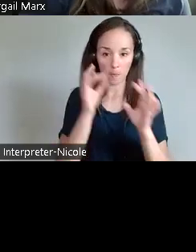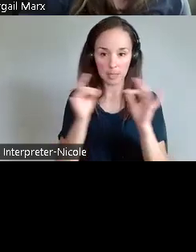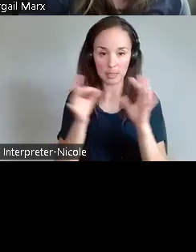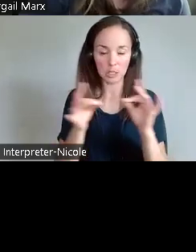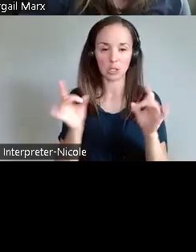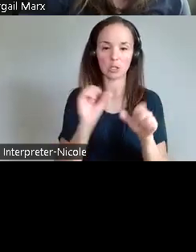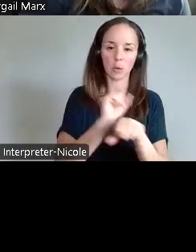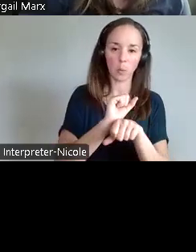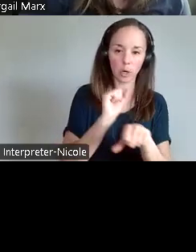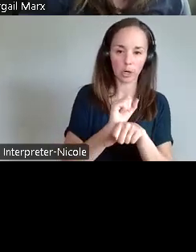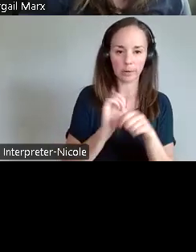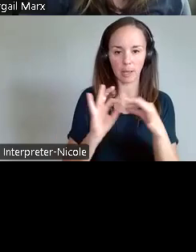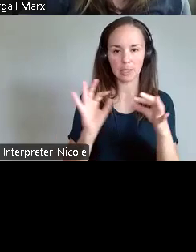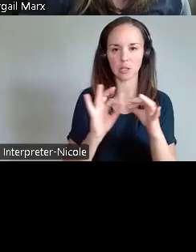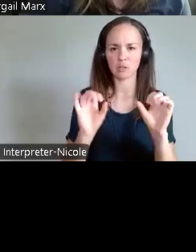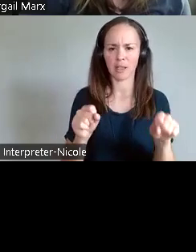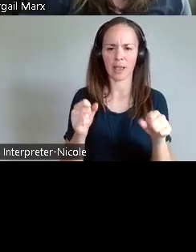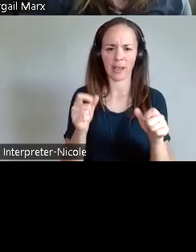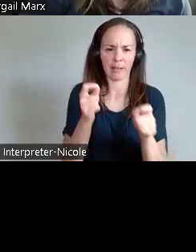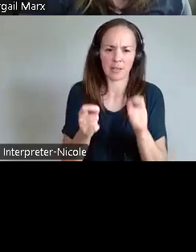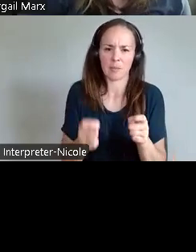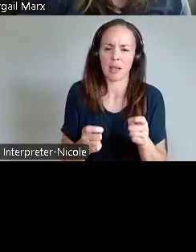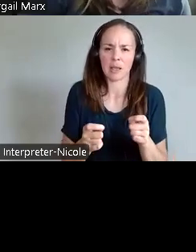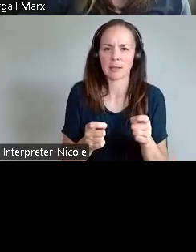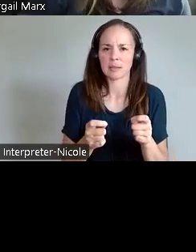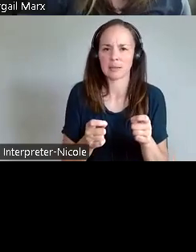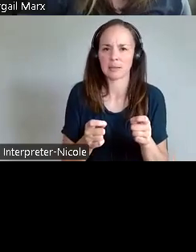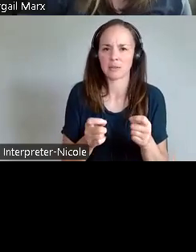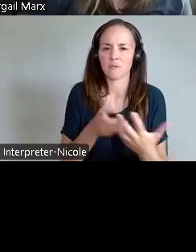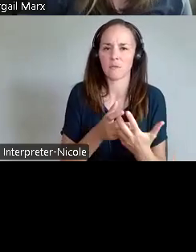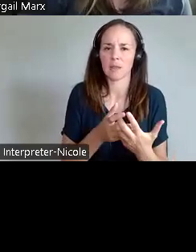And these can all be customized to be categories that are relevant to the individual.